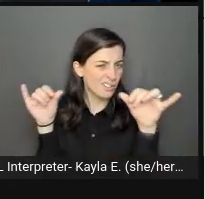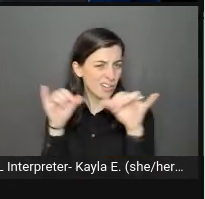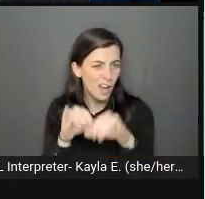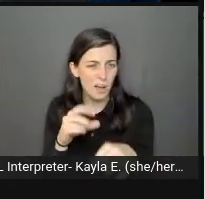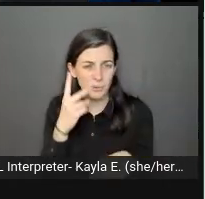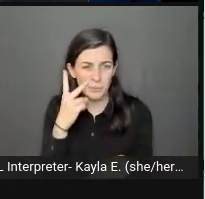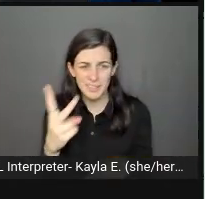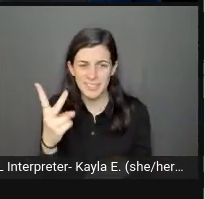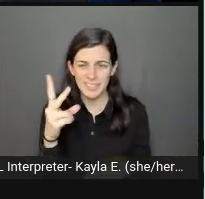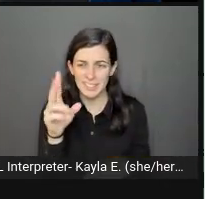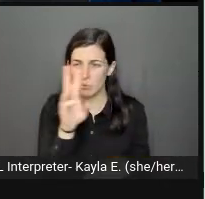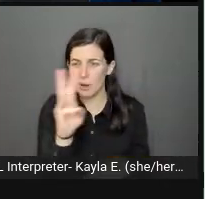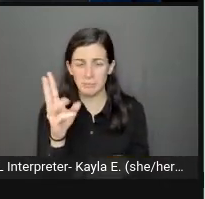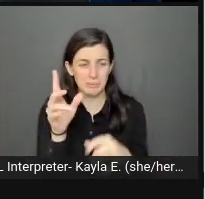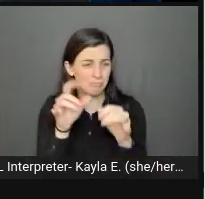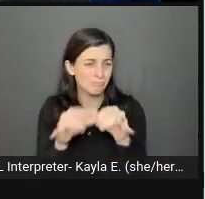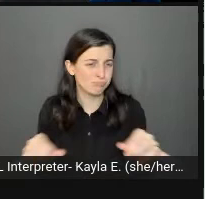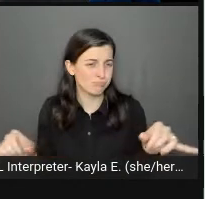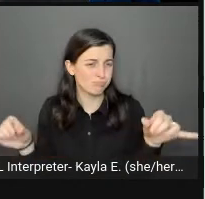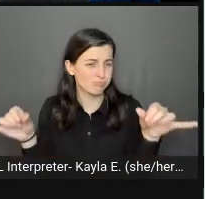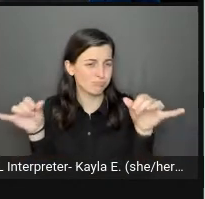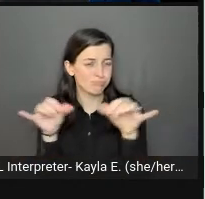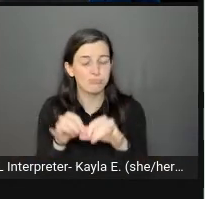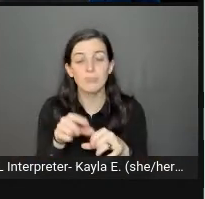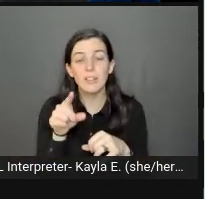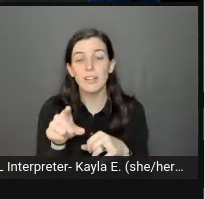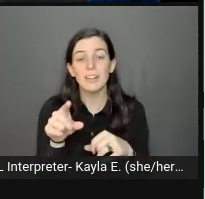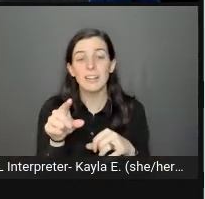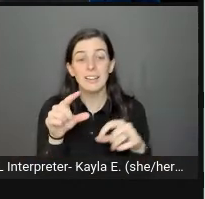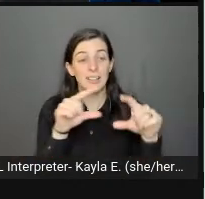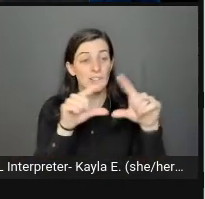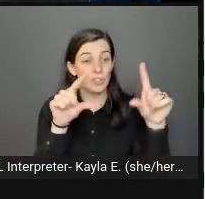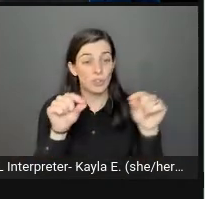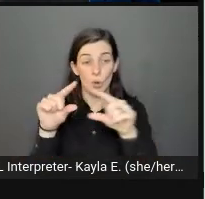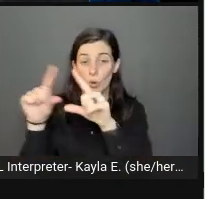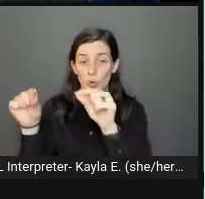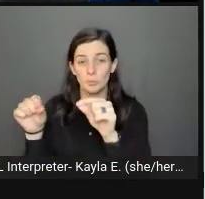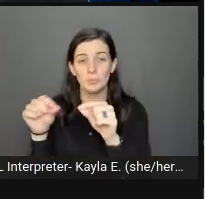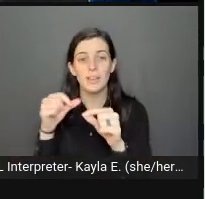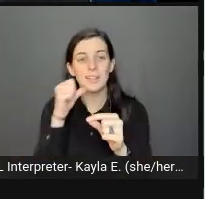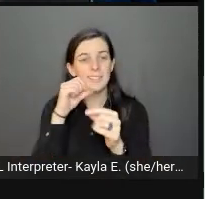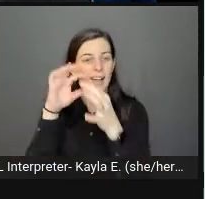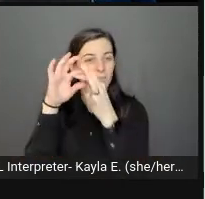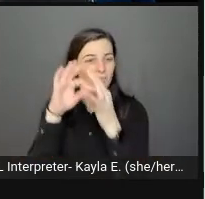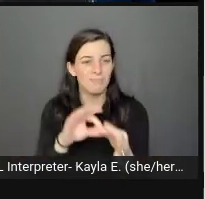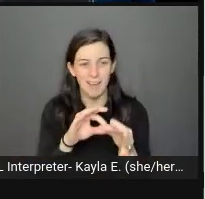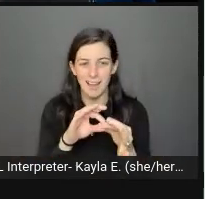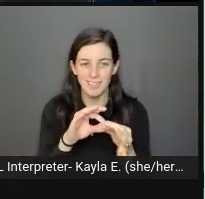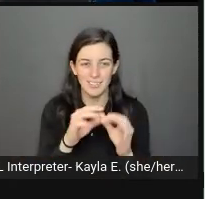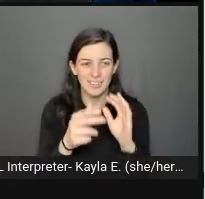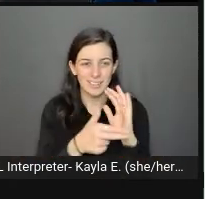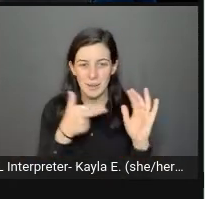in websites, these are not linked up with the label. What's important when you are putting a form together is